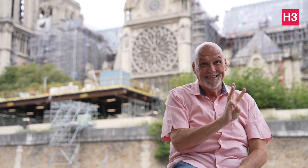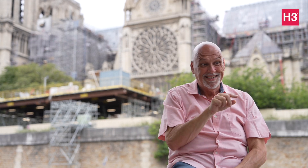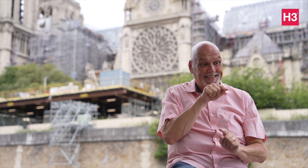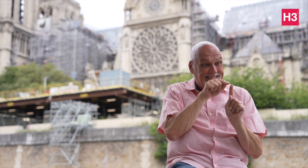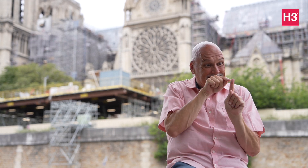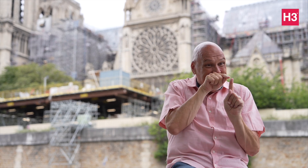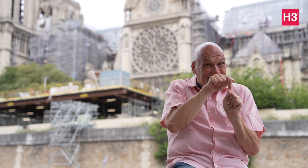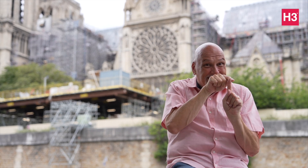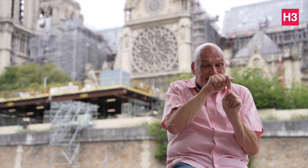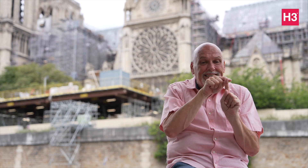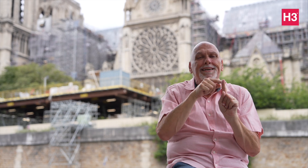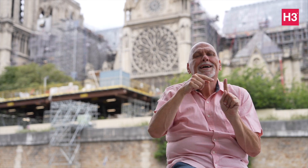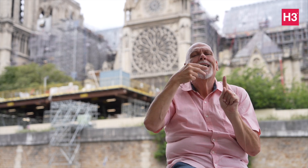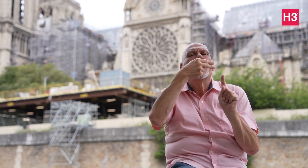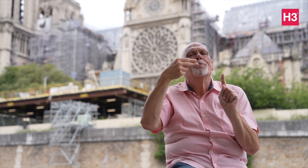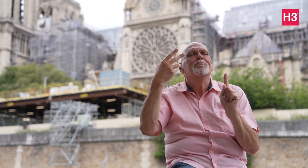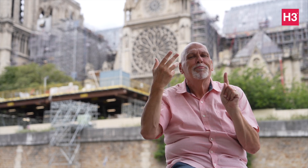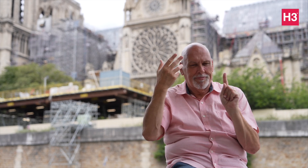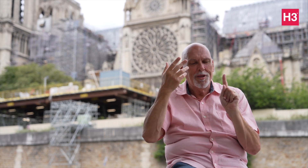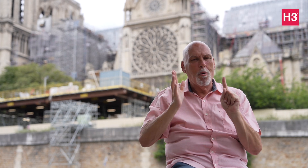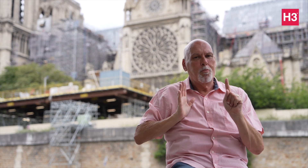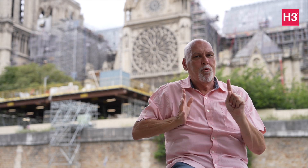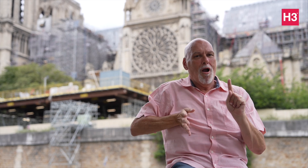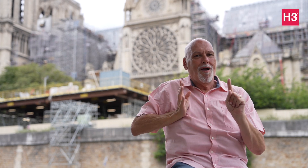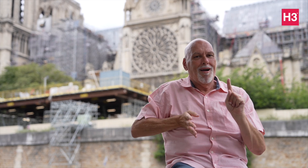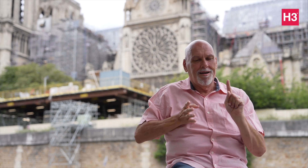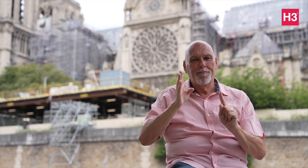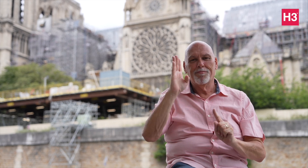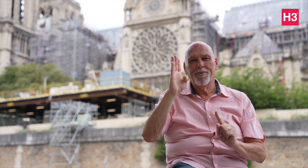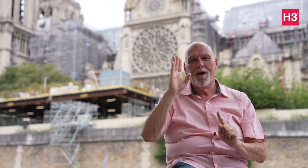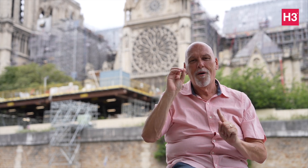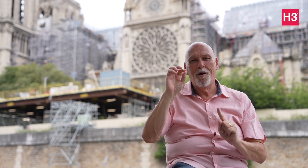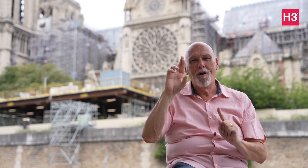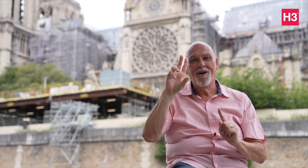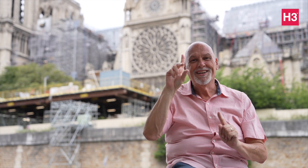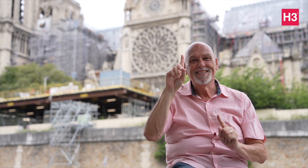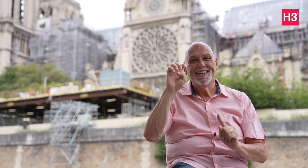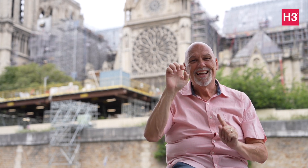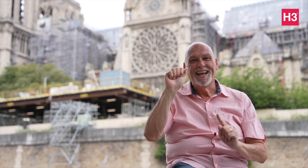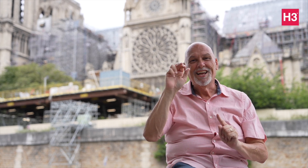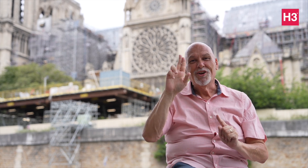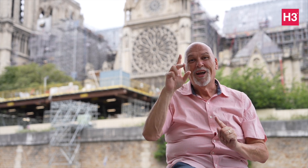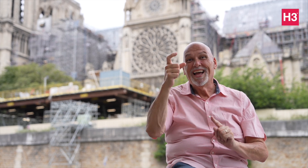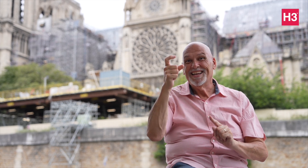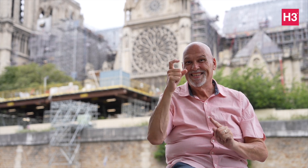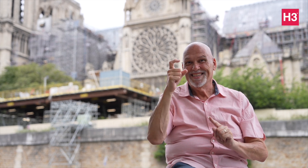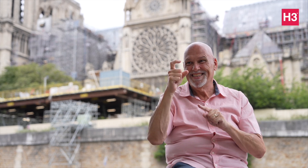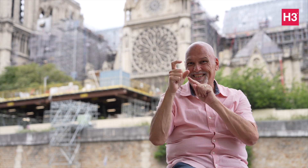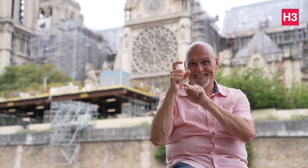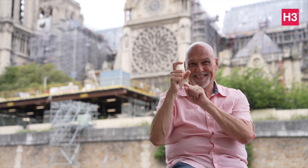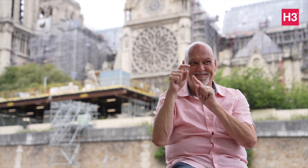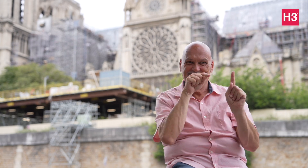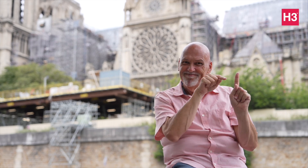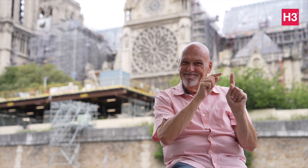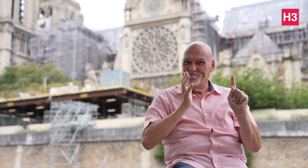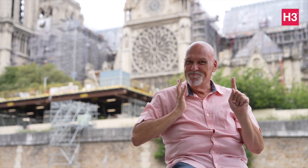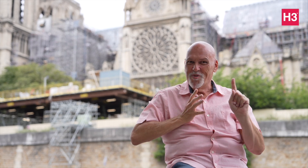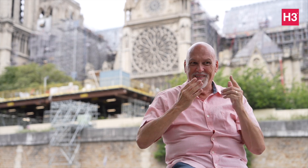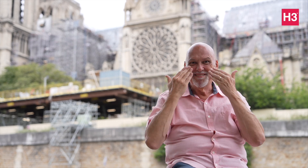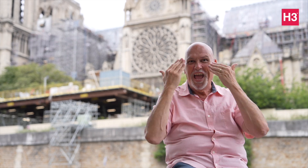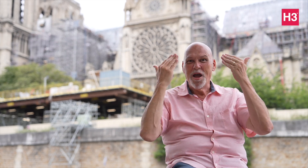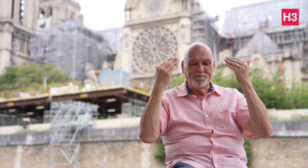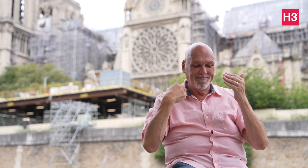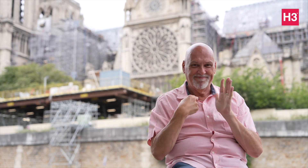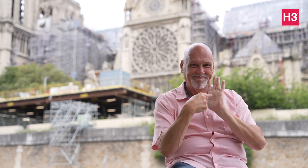from Bordeaux, France. Let me show you one!